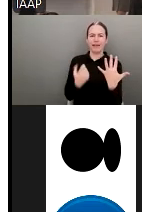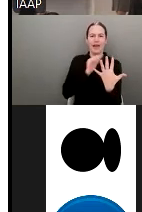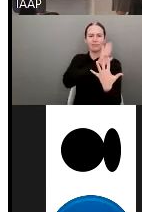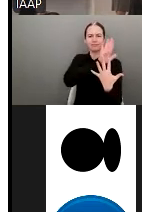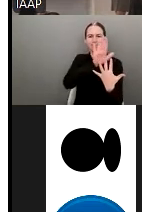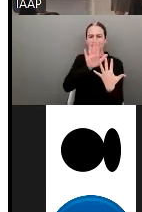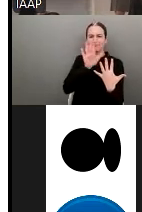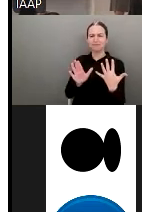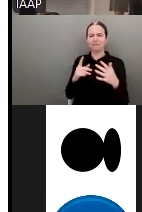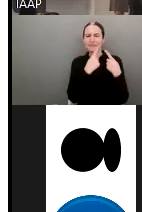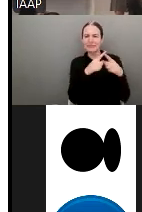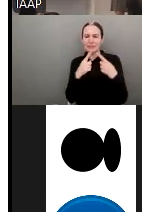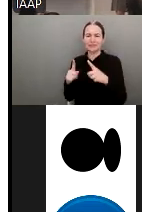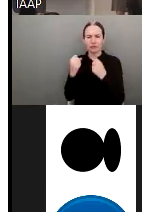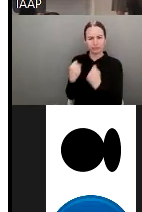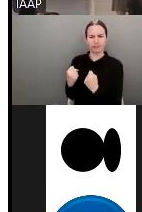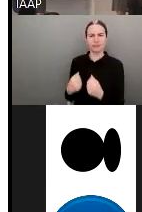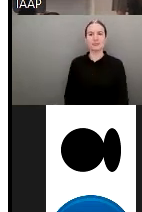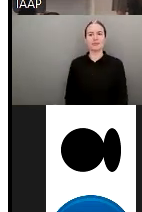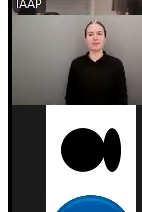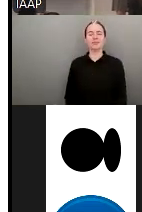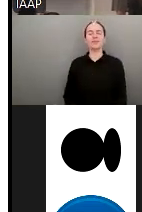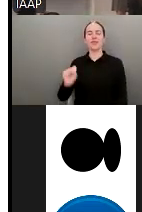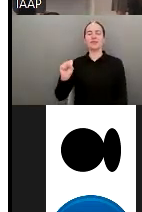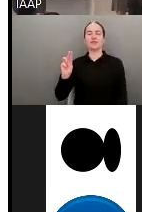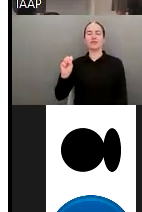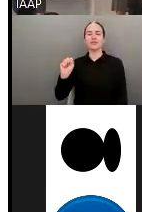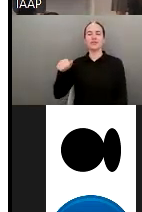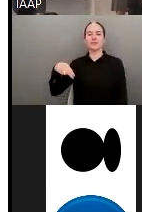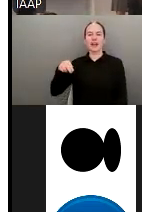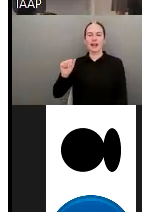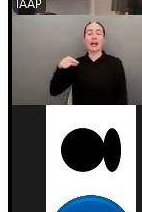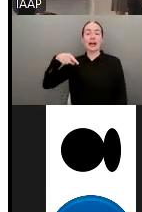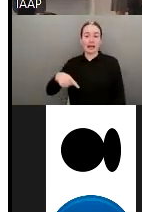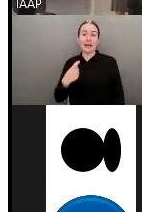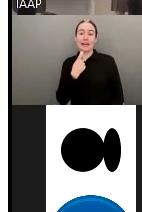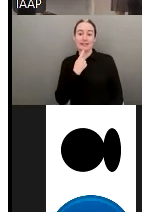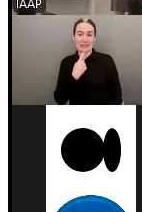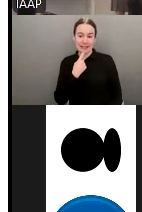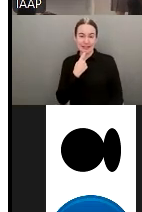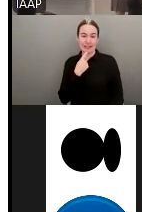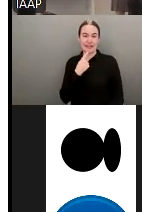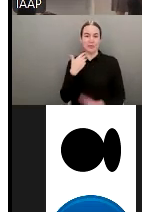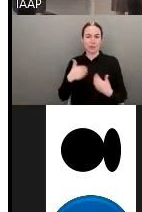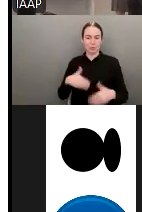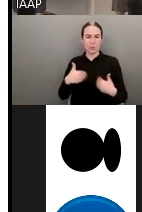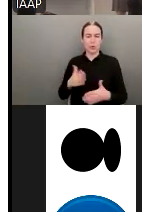And we usually say that in Finland that we are very impressed by the interpretation services, which are, I think, leading,